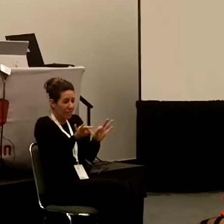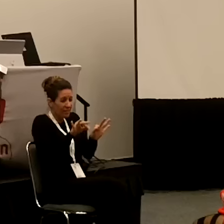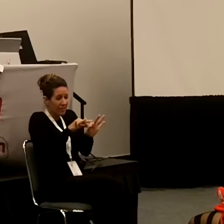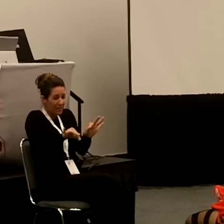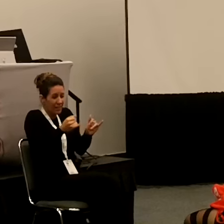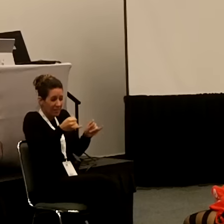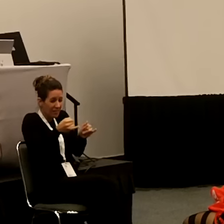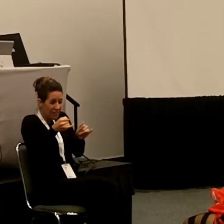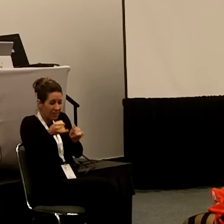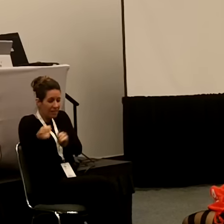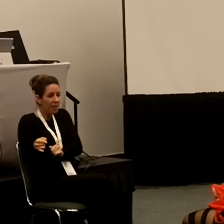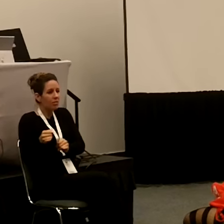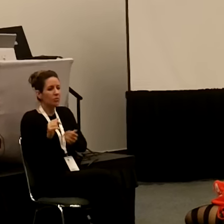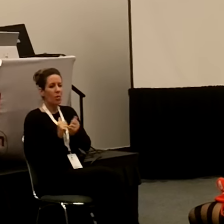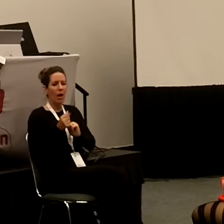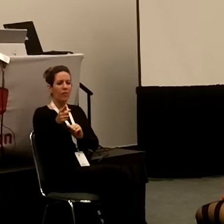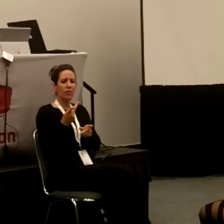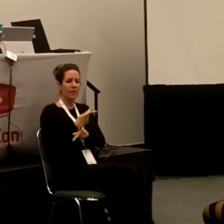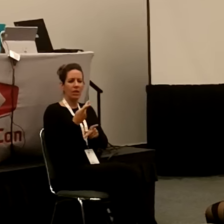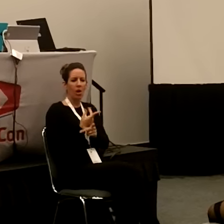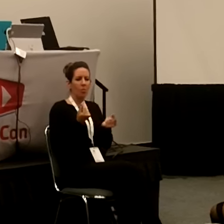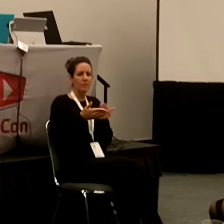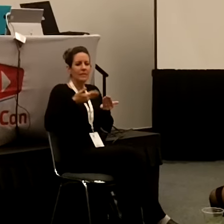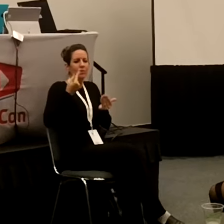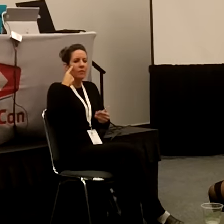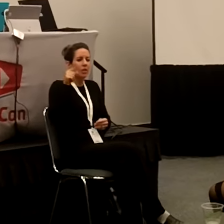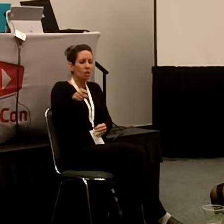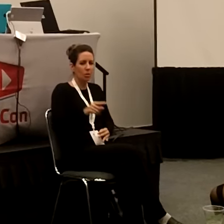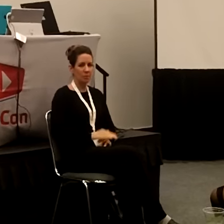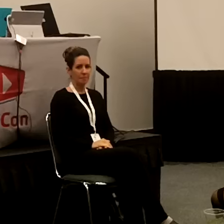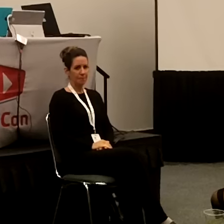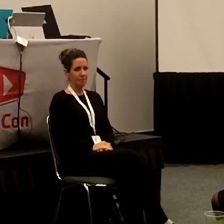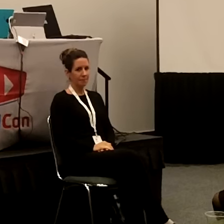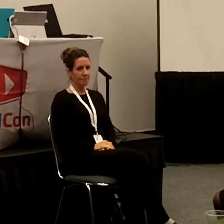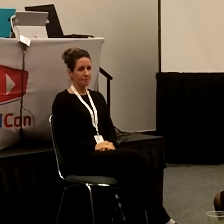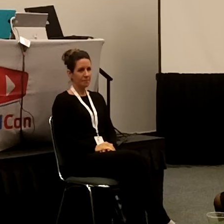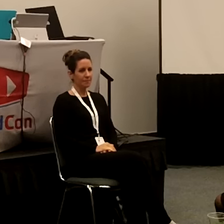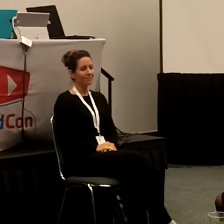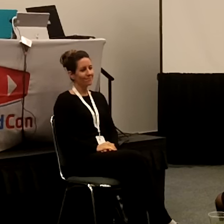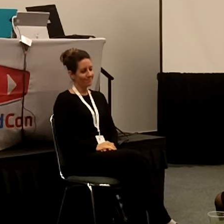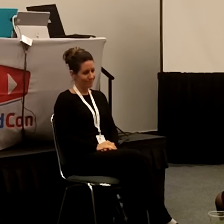So, what are ways that you've figured out to deal with it? Oh yeah, like if you have like,